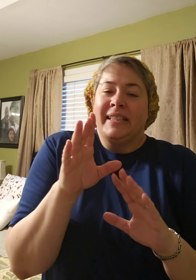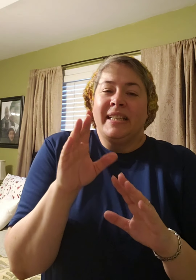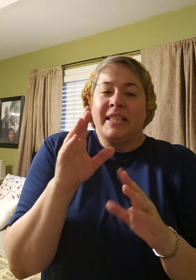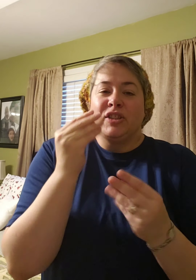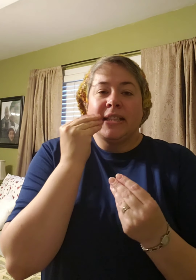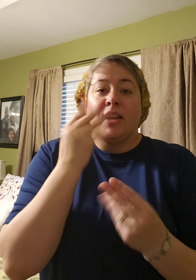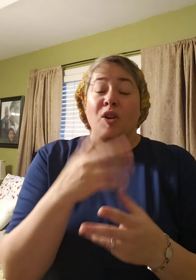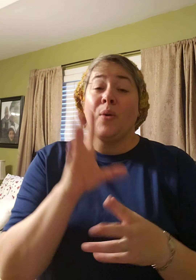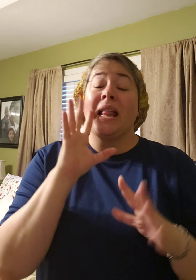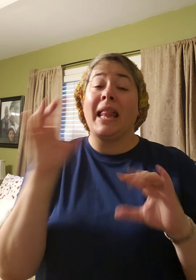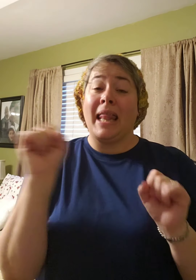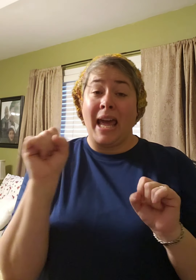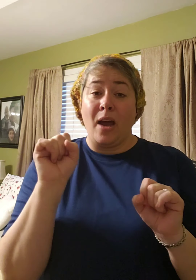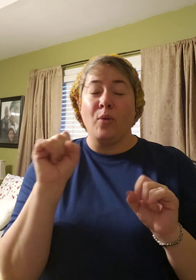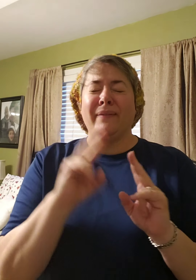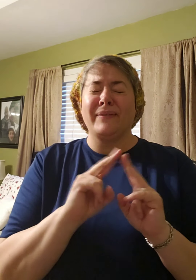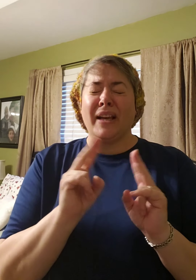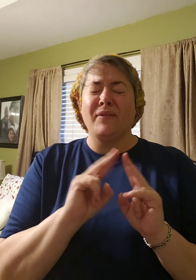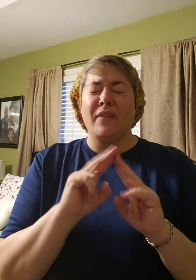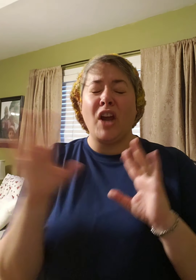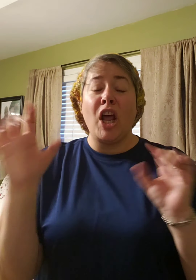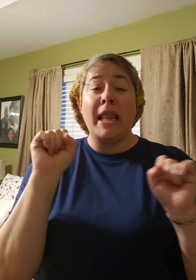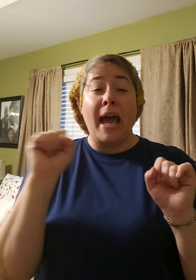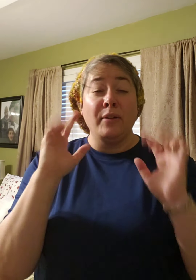Ear piercing LOUD